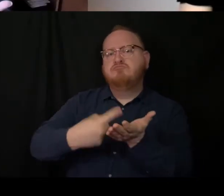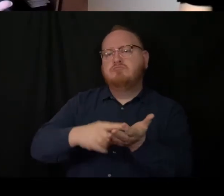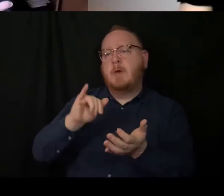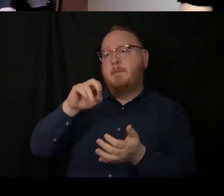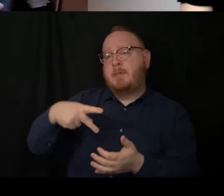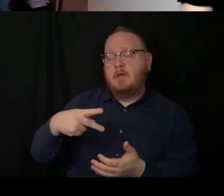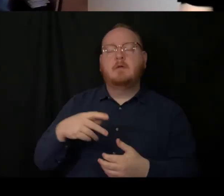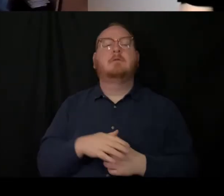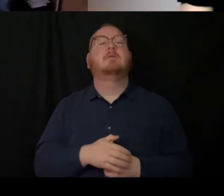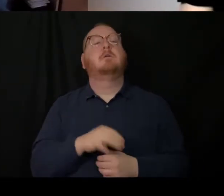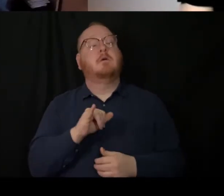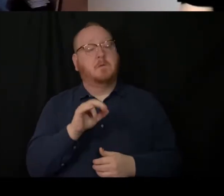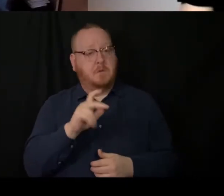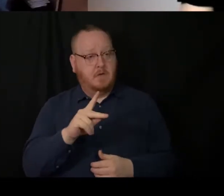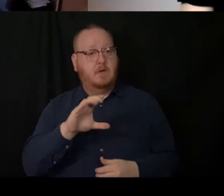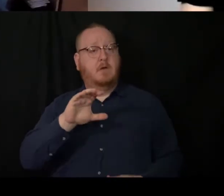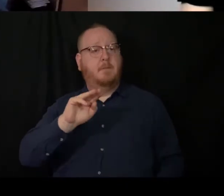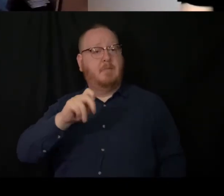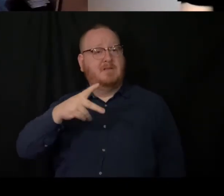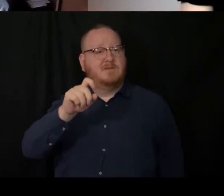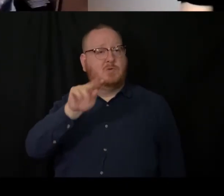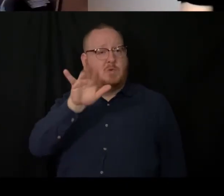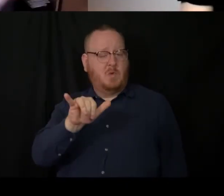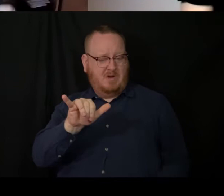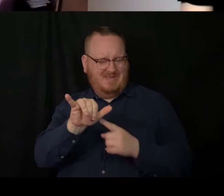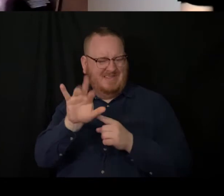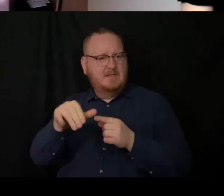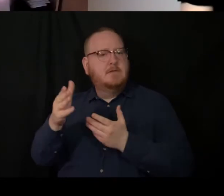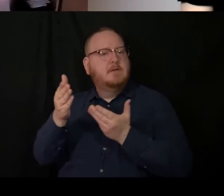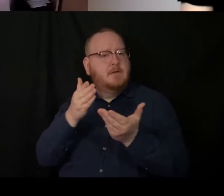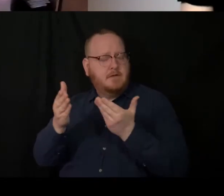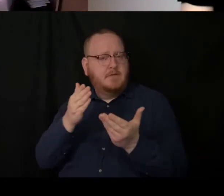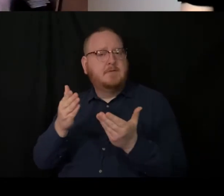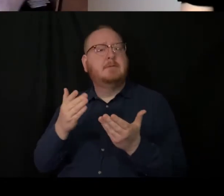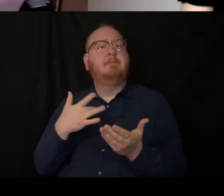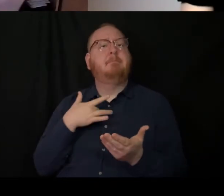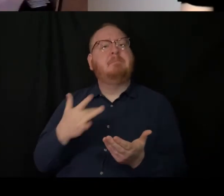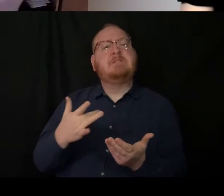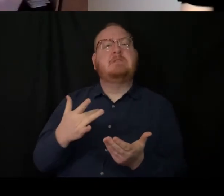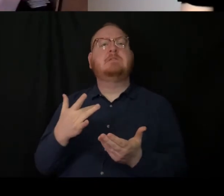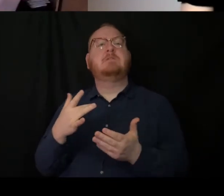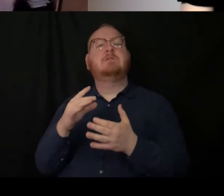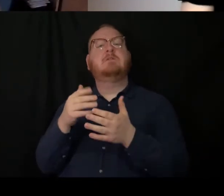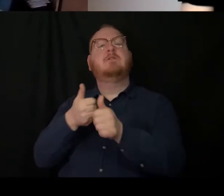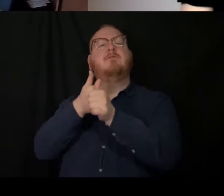services are typically given in like a due process sort of